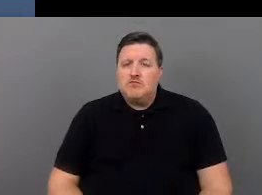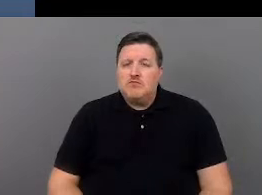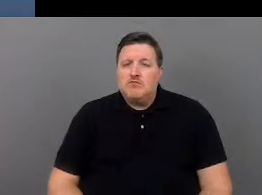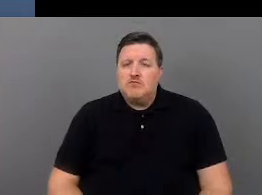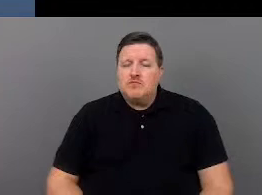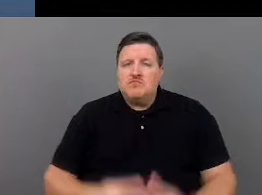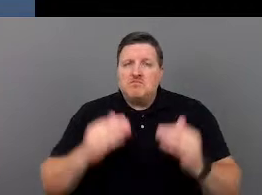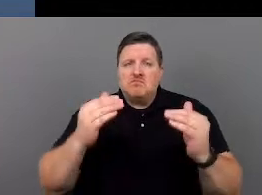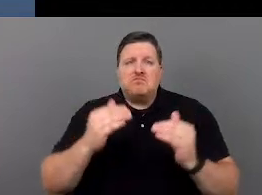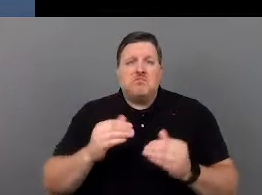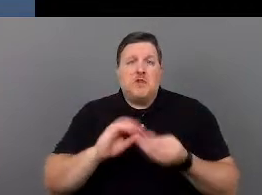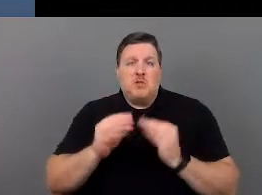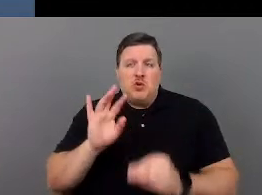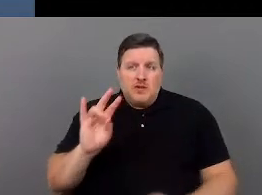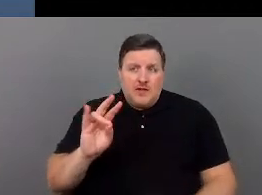SPEAKER 7, A.C. SULLIVAN.